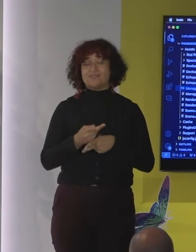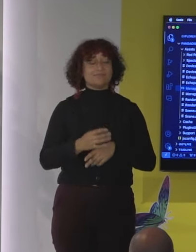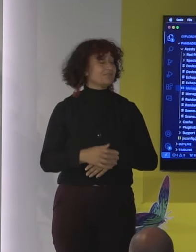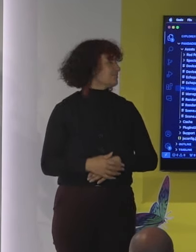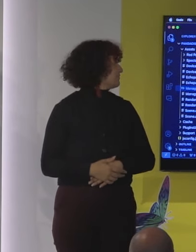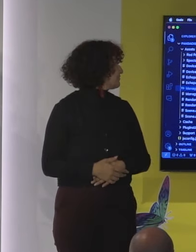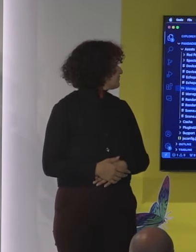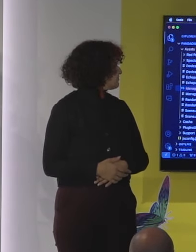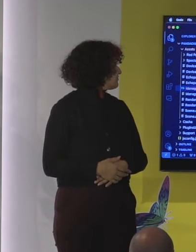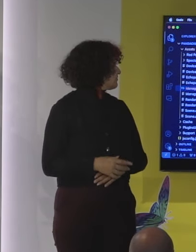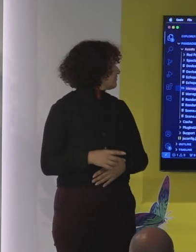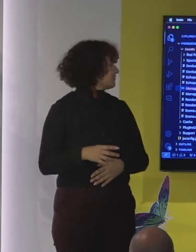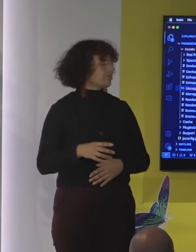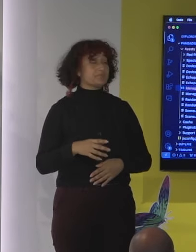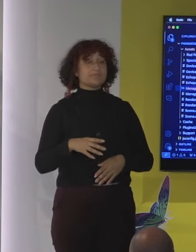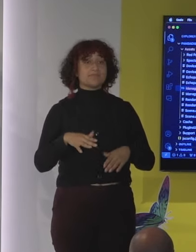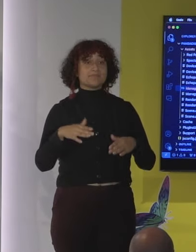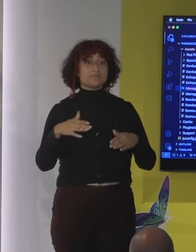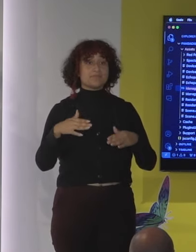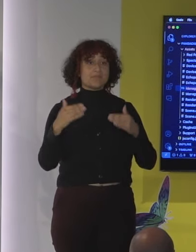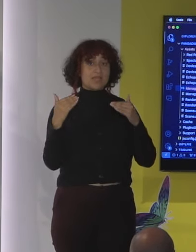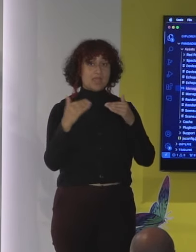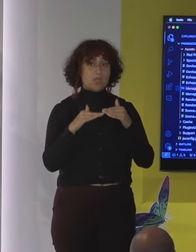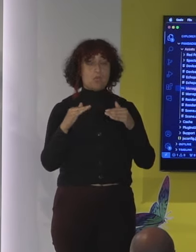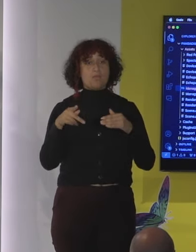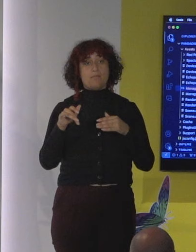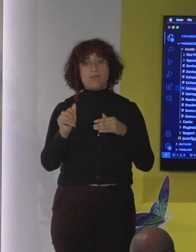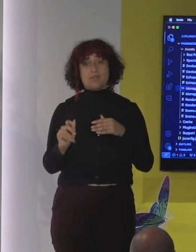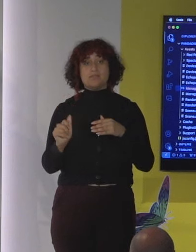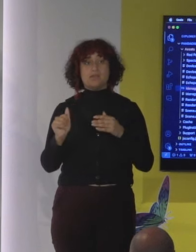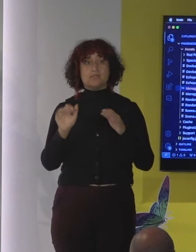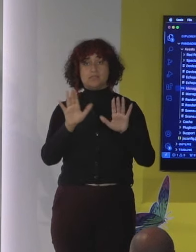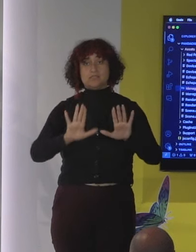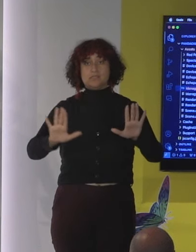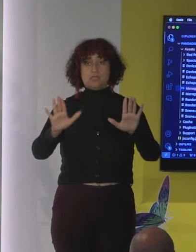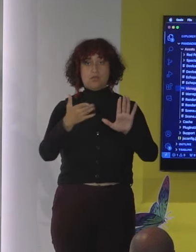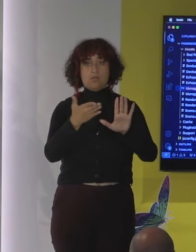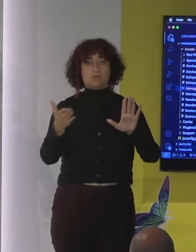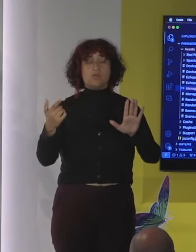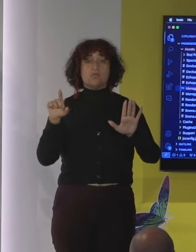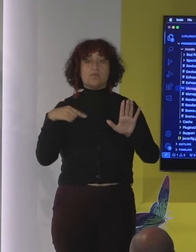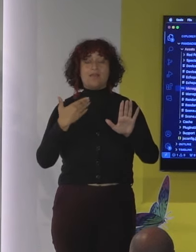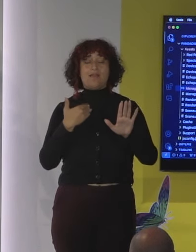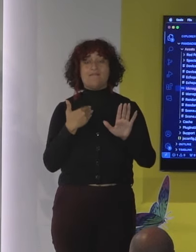And let's equal this panda button seen object. We're gonna get component.